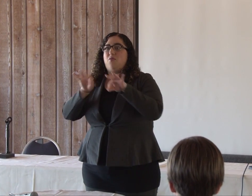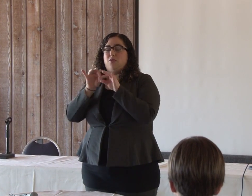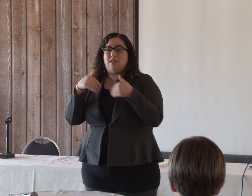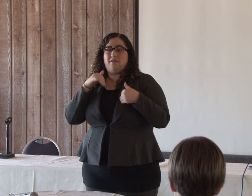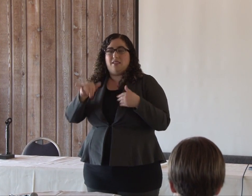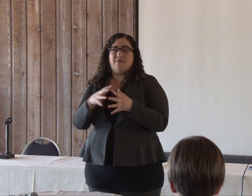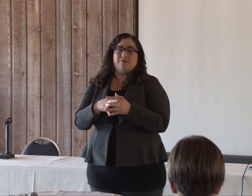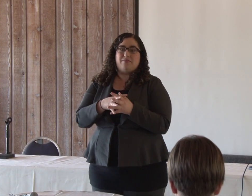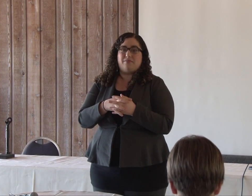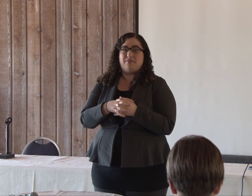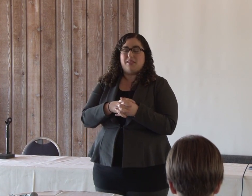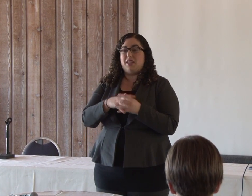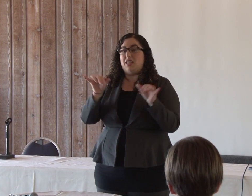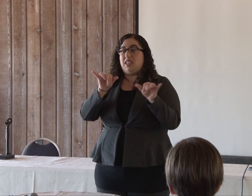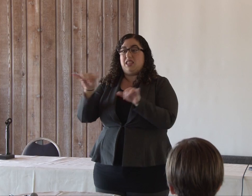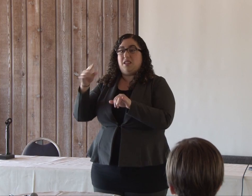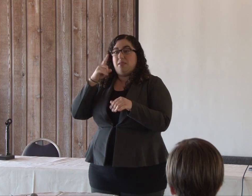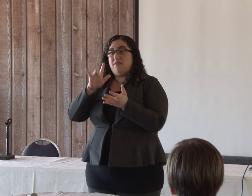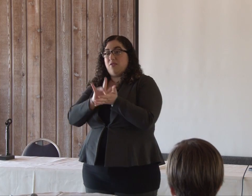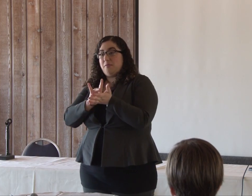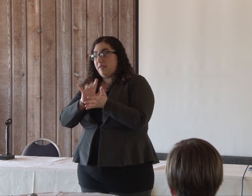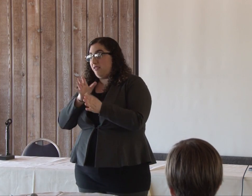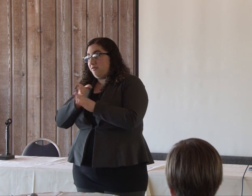they're back to them how can they understand what the teacher is saying and that's why